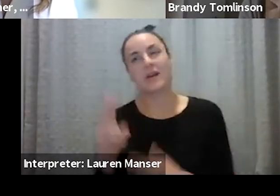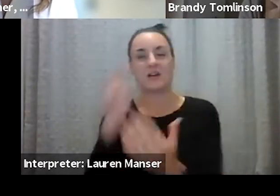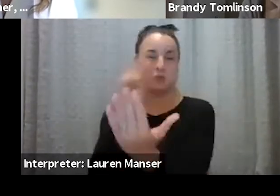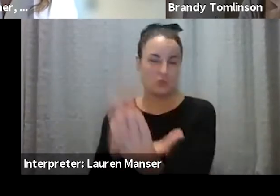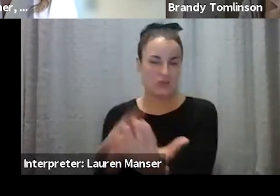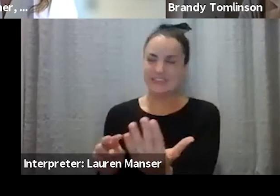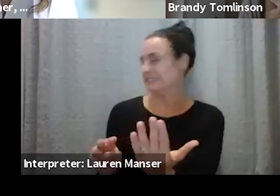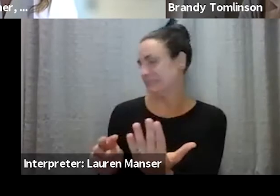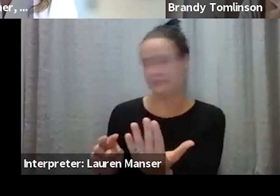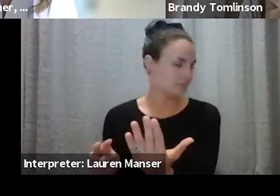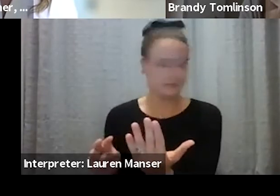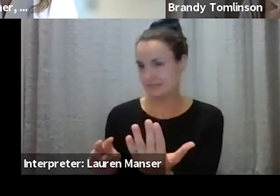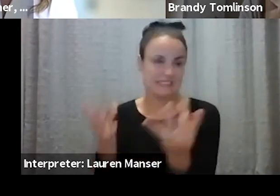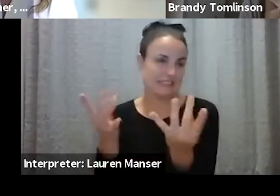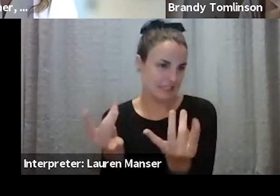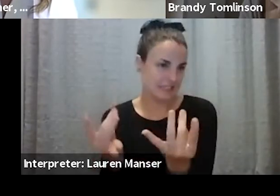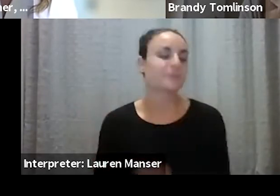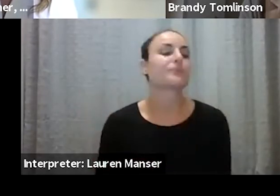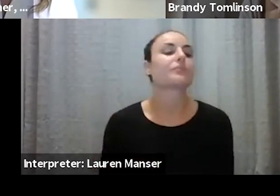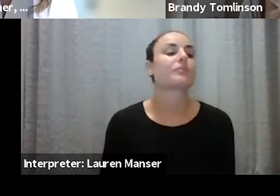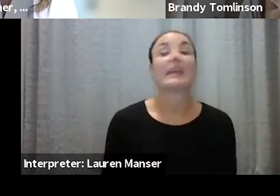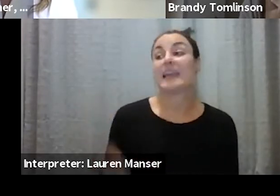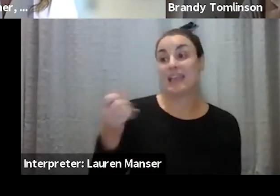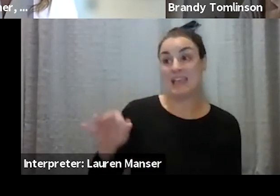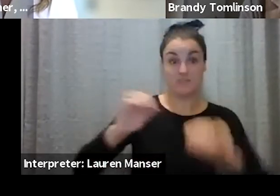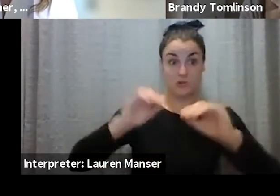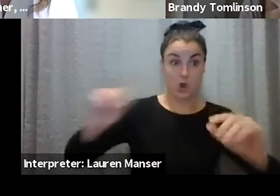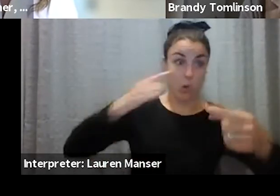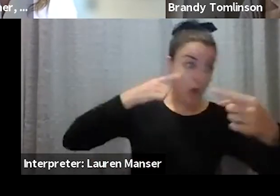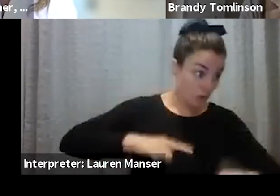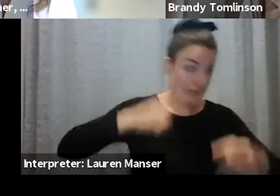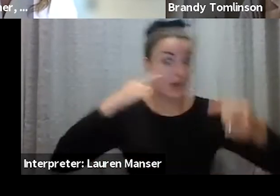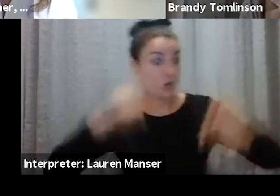And if we can't come to an agreement on the accommodation, then it doesn't end there.